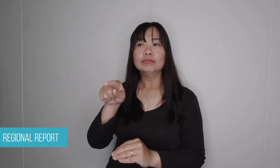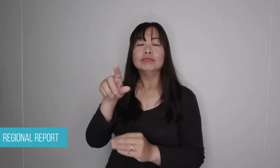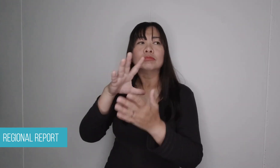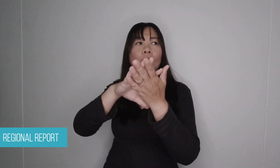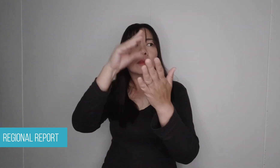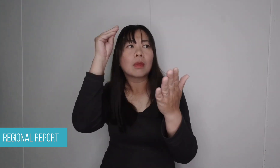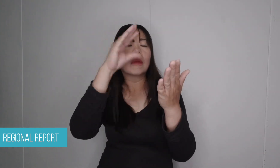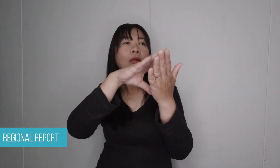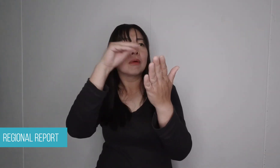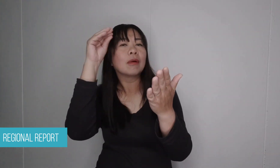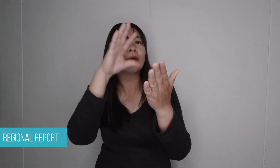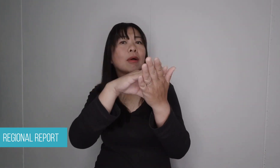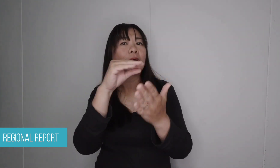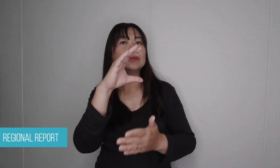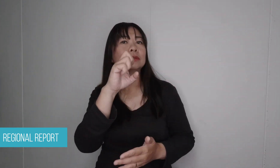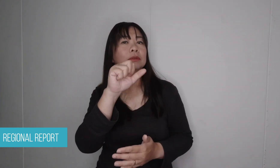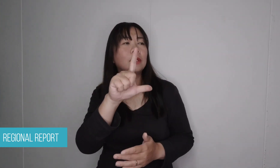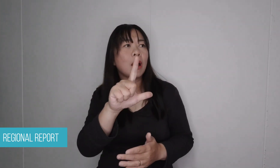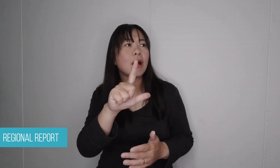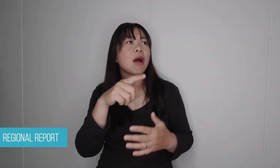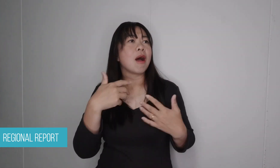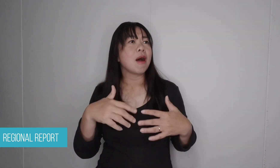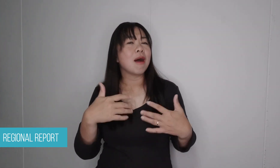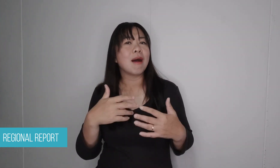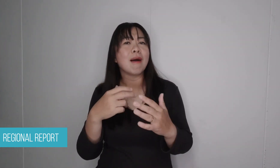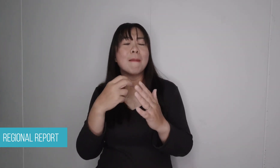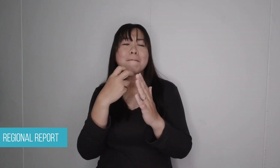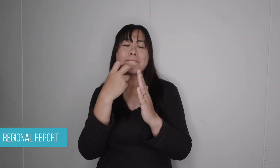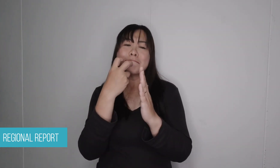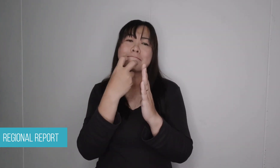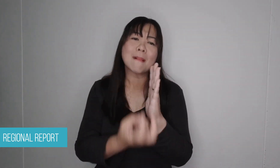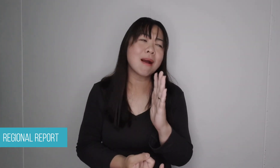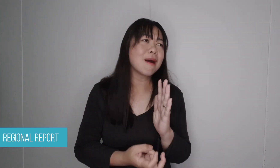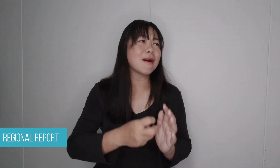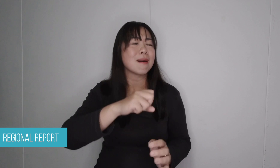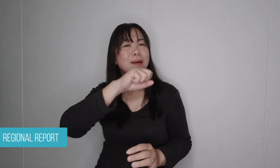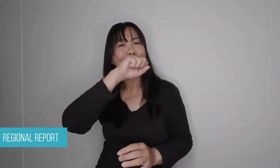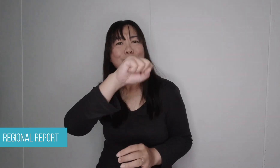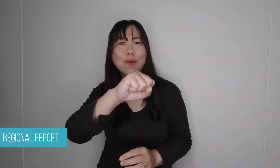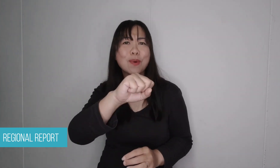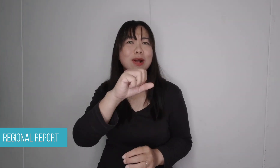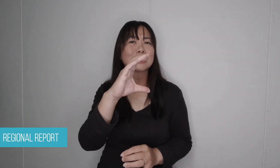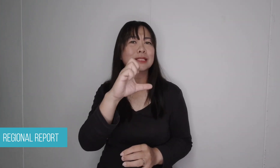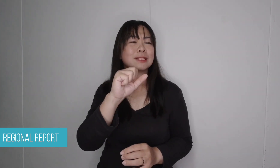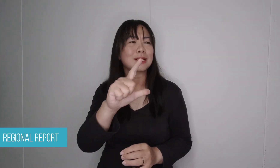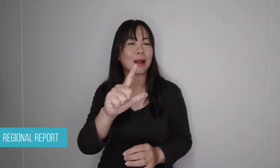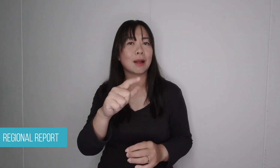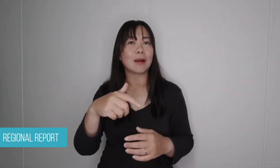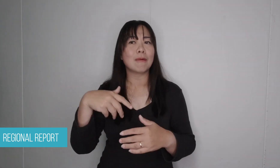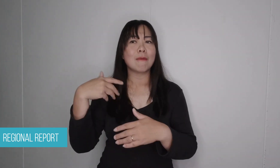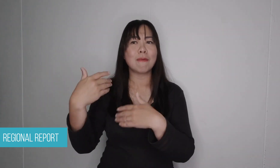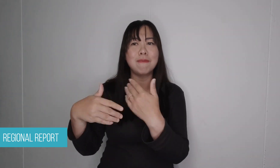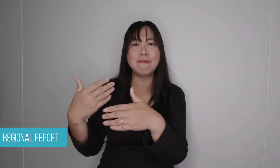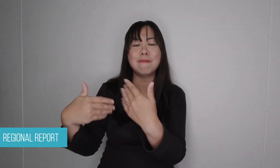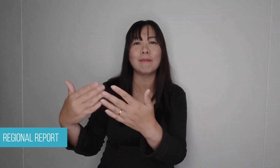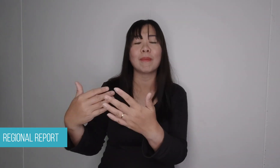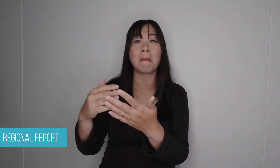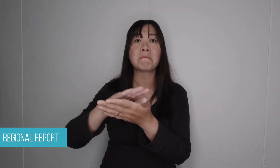in love with the beauty of sign language. Zheng has now become